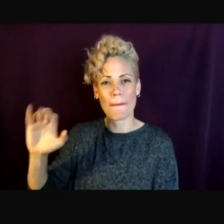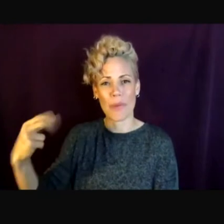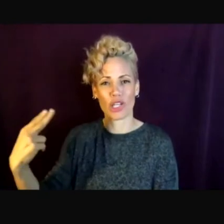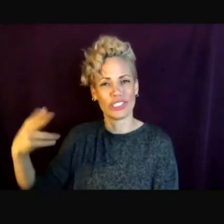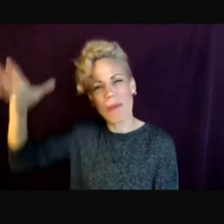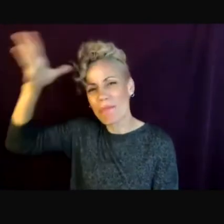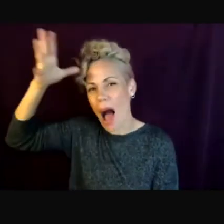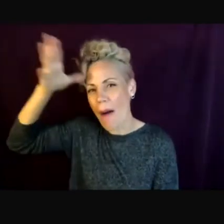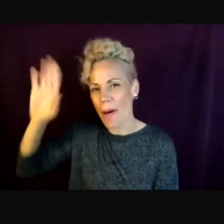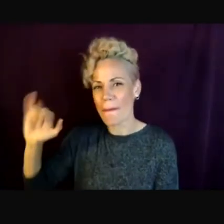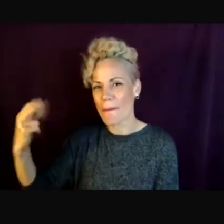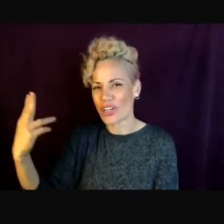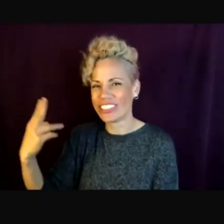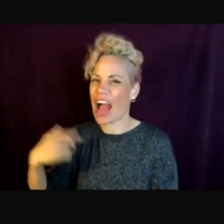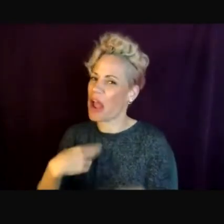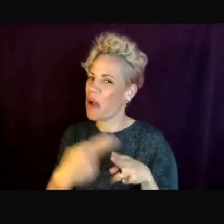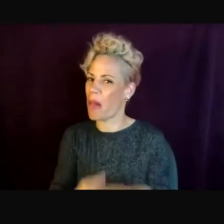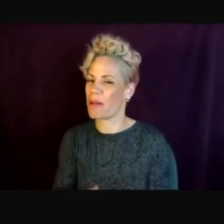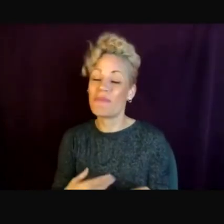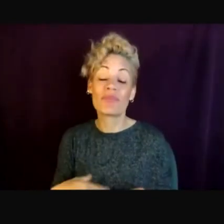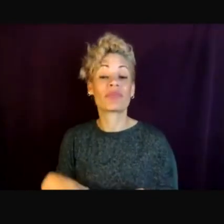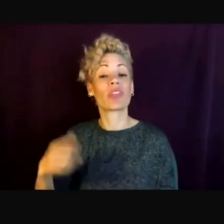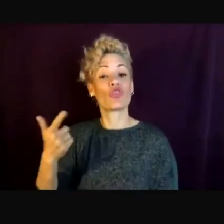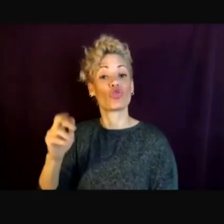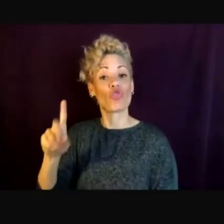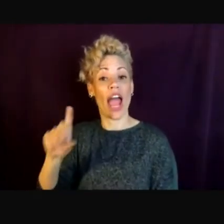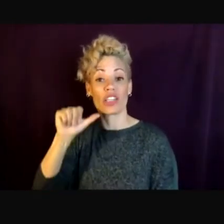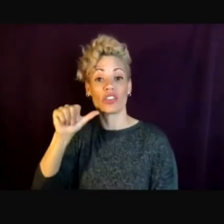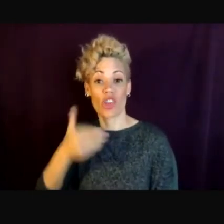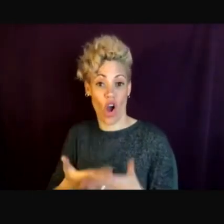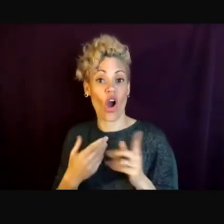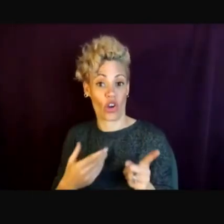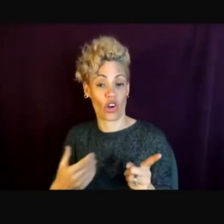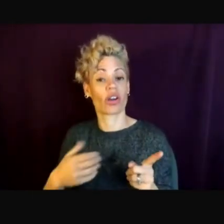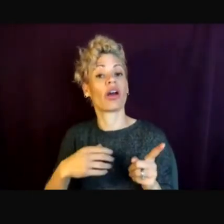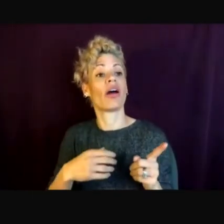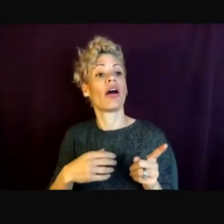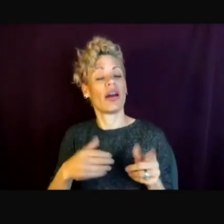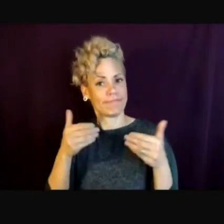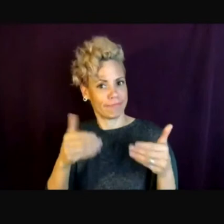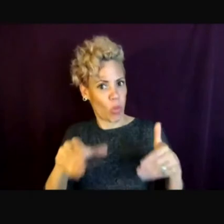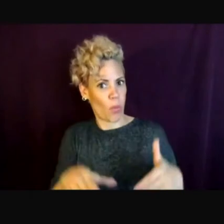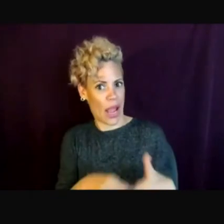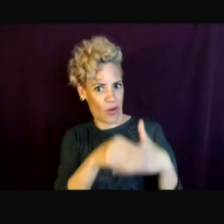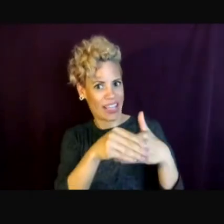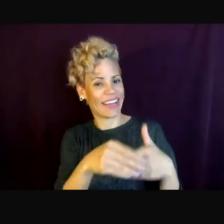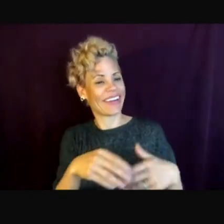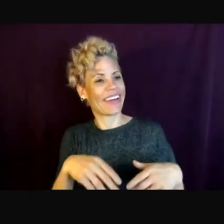had a granddaughter who got married and I was invited to the wedding.